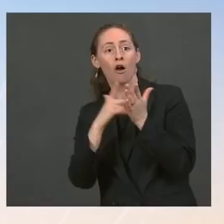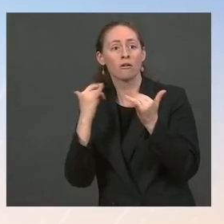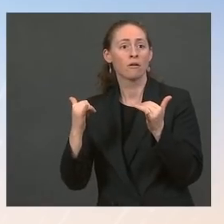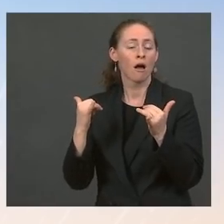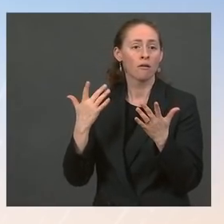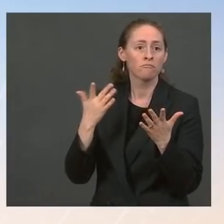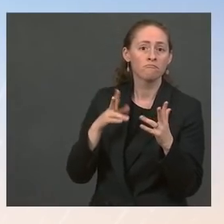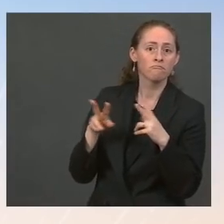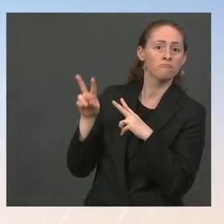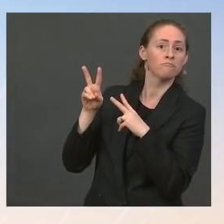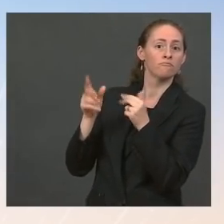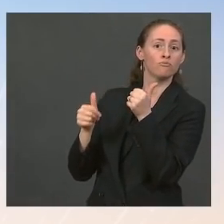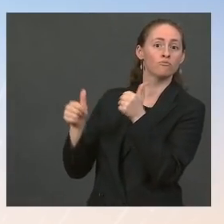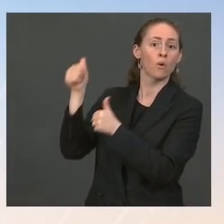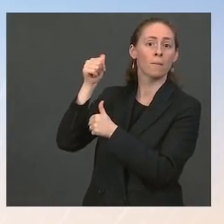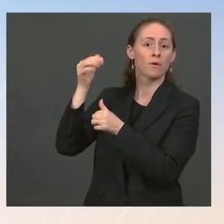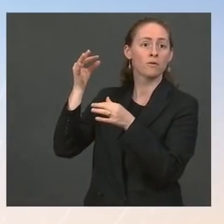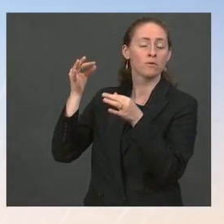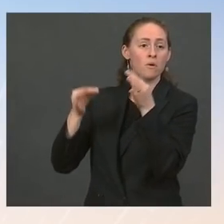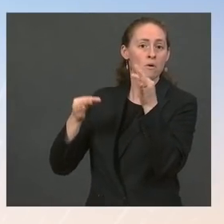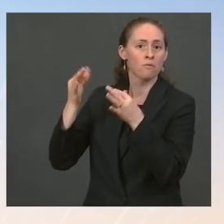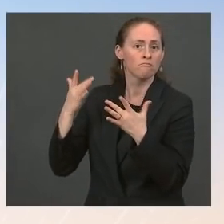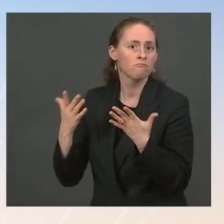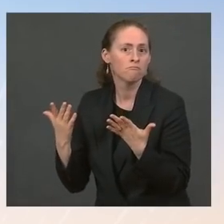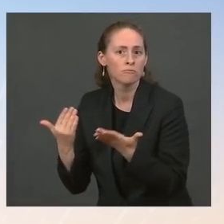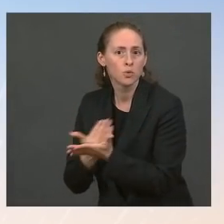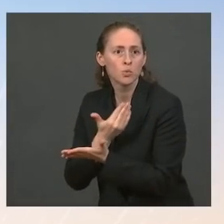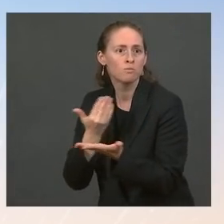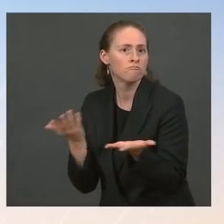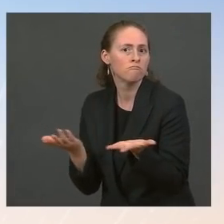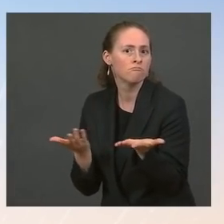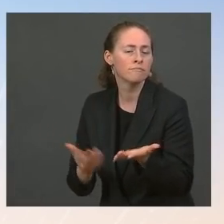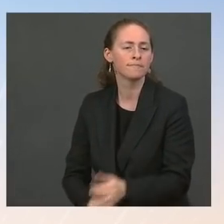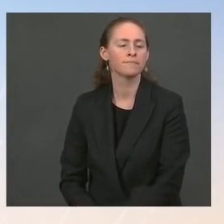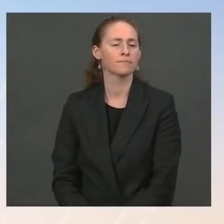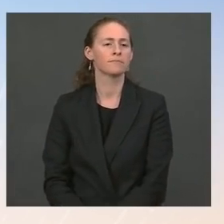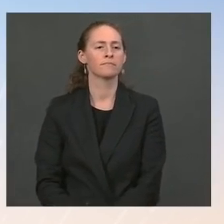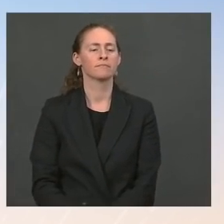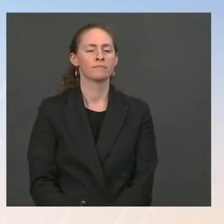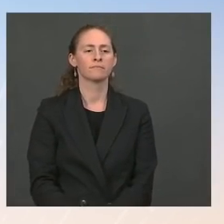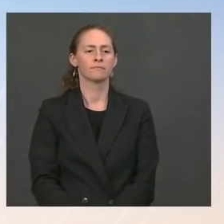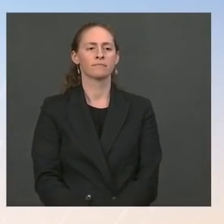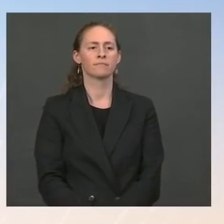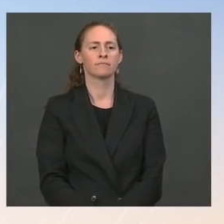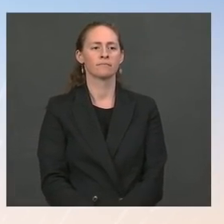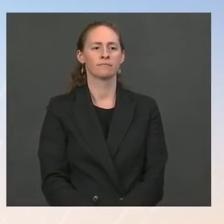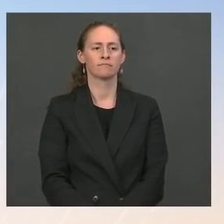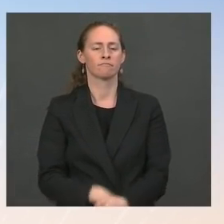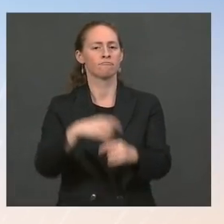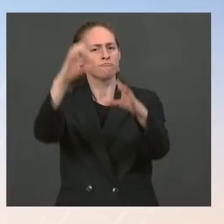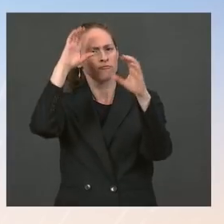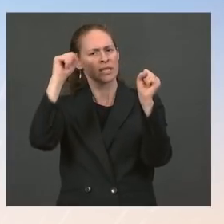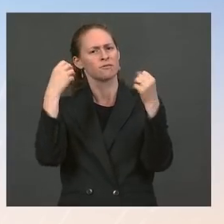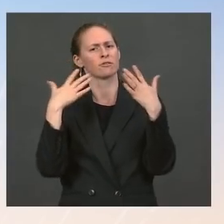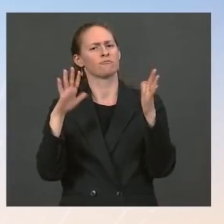Ms. Psaki: Well, as we've spoken to a few times, including in statements from the President, he continues to believe that Roe v.